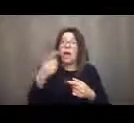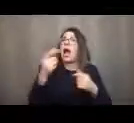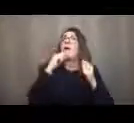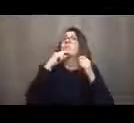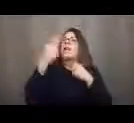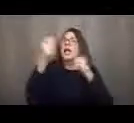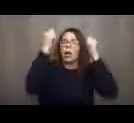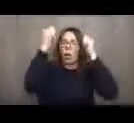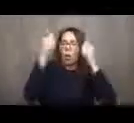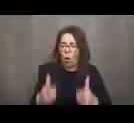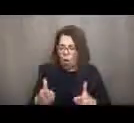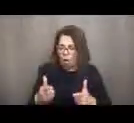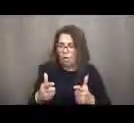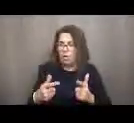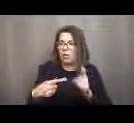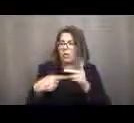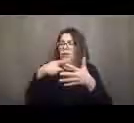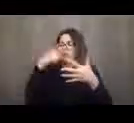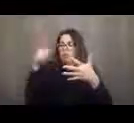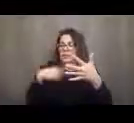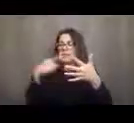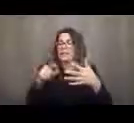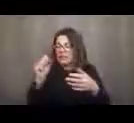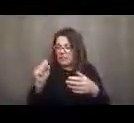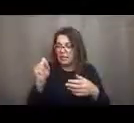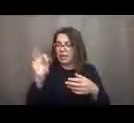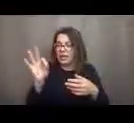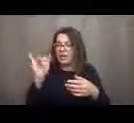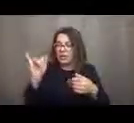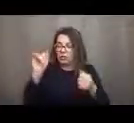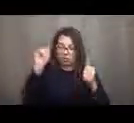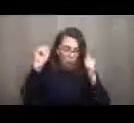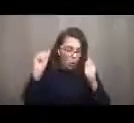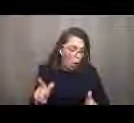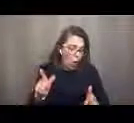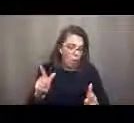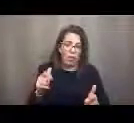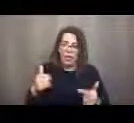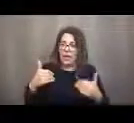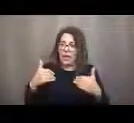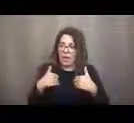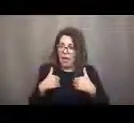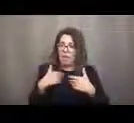I am fully disclosing Significant Financial Interests that I have or my spouse and dependent children have,